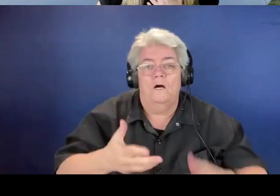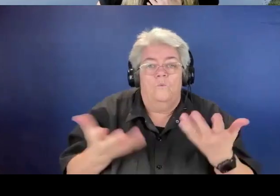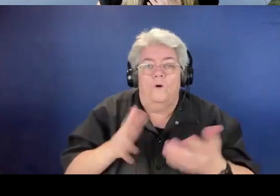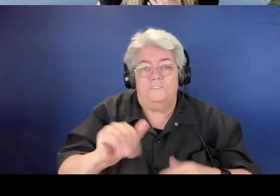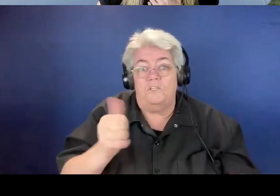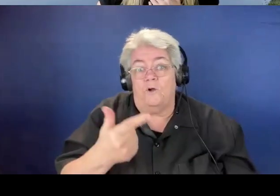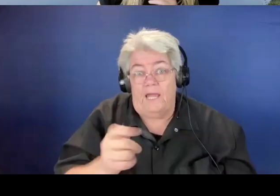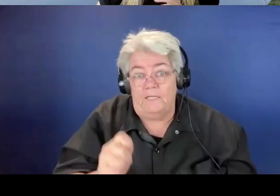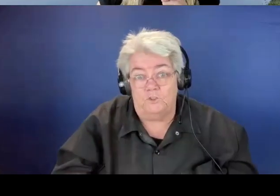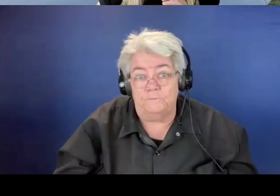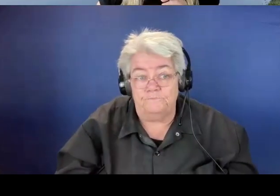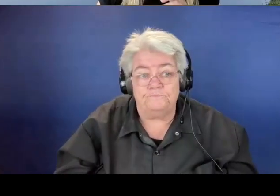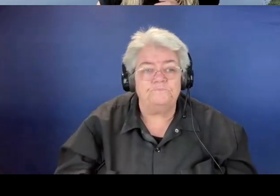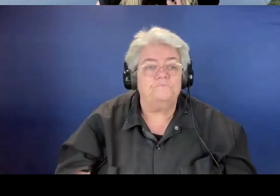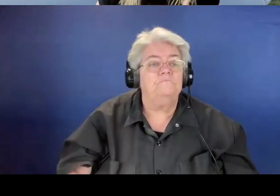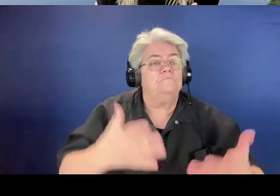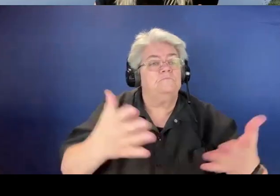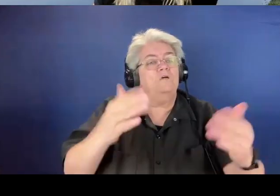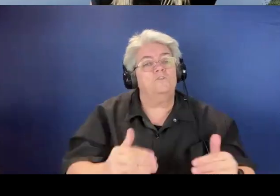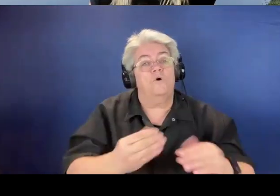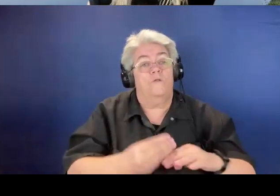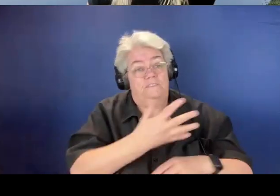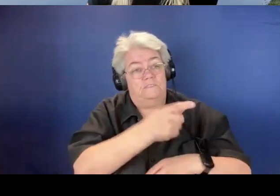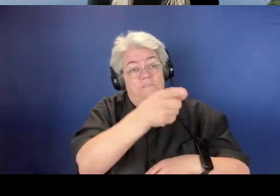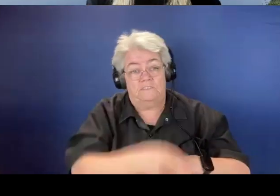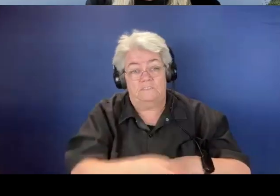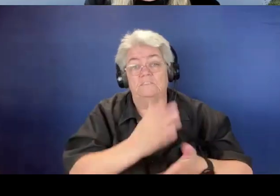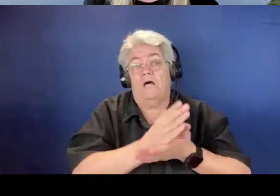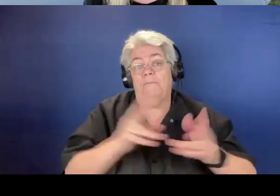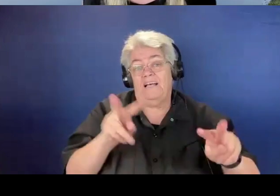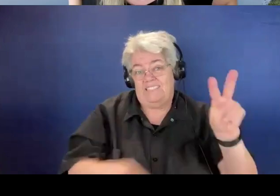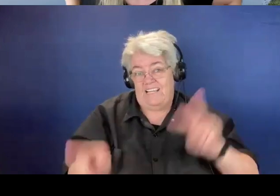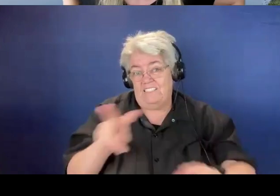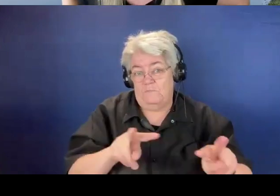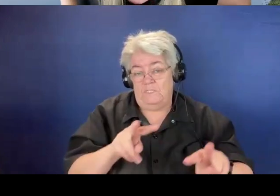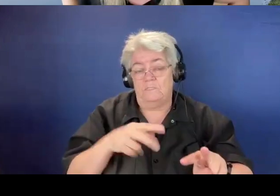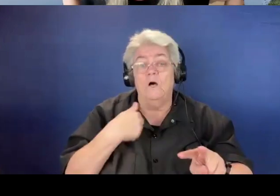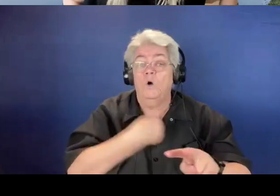Here is an example of some assessments that we typically use for language.